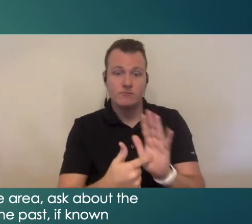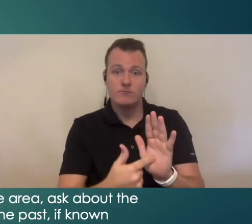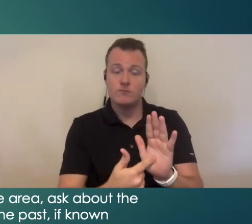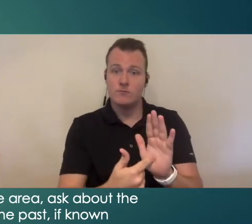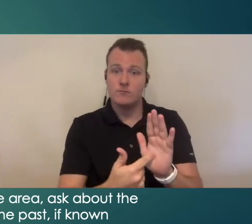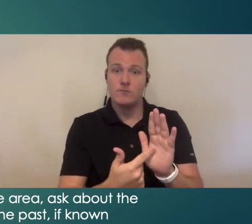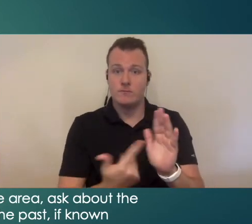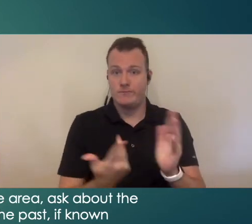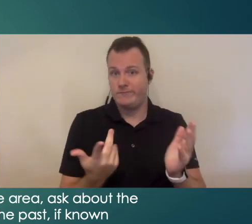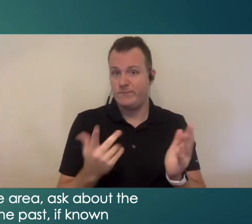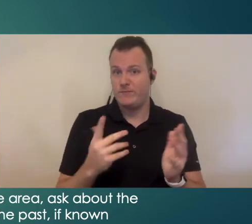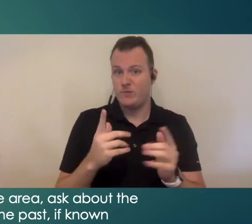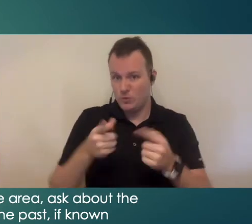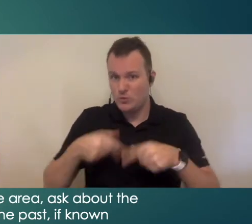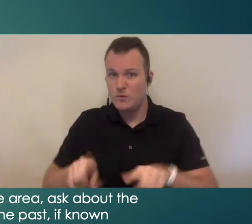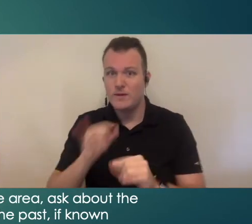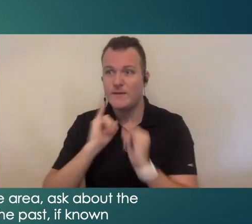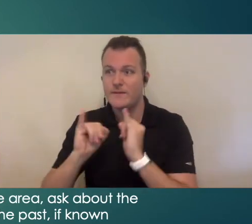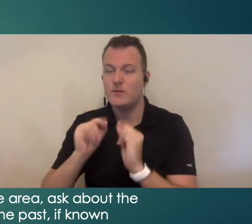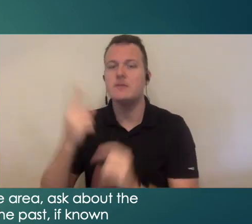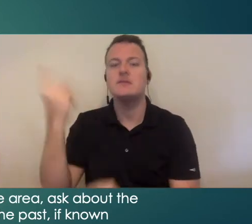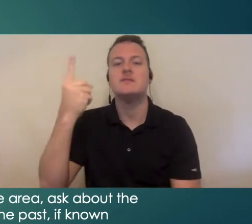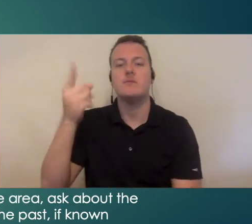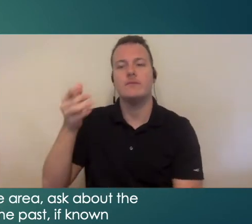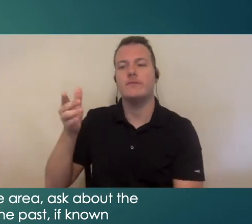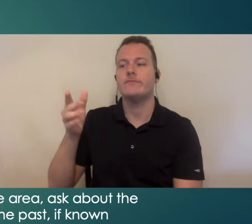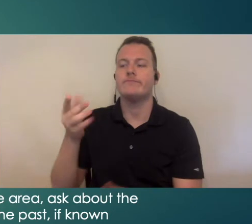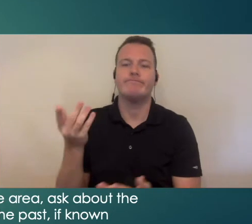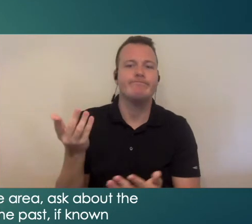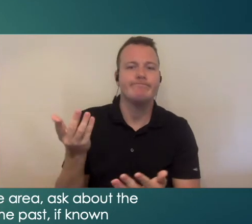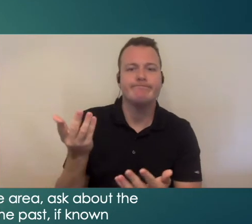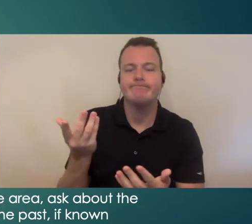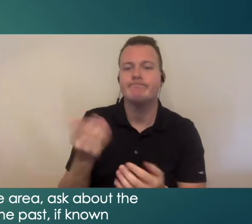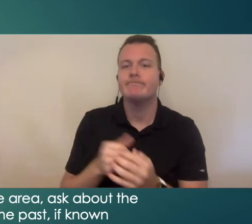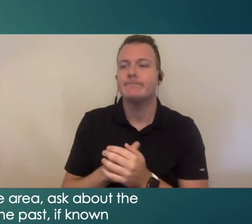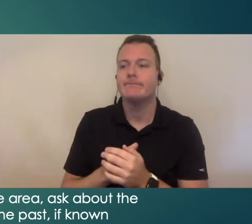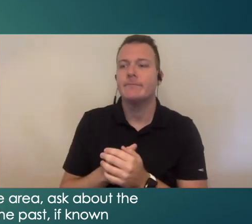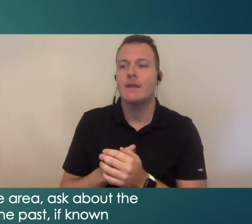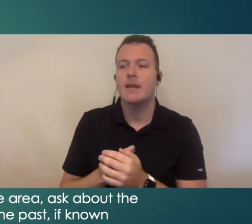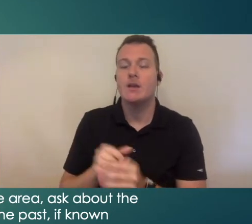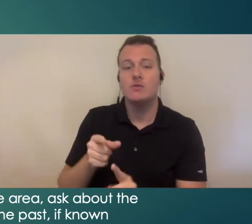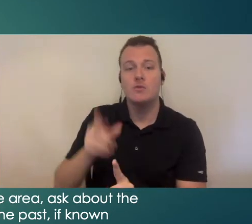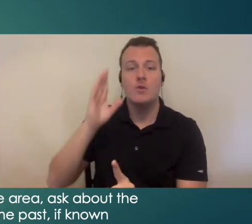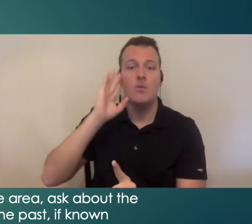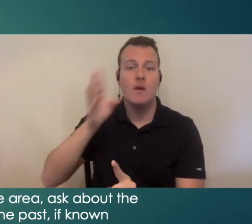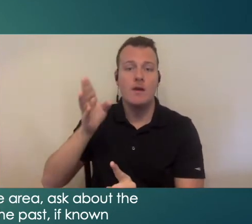in an interview. And so someone here, it would be, you may get further with a more